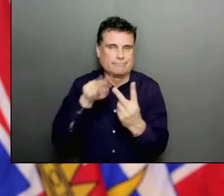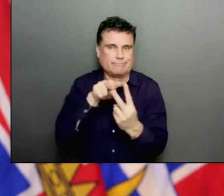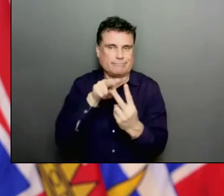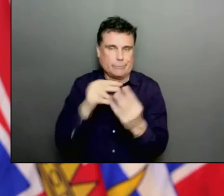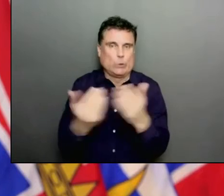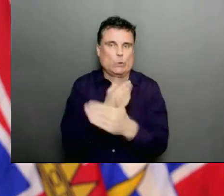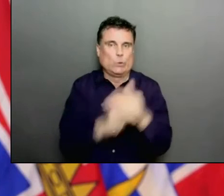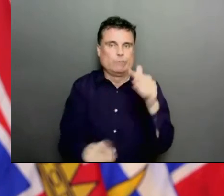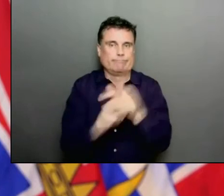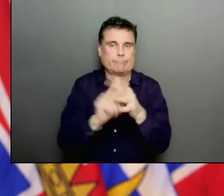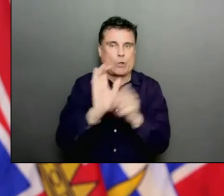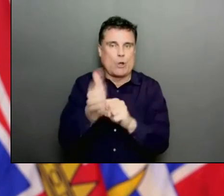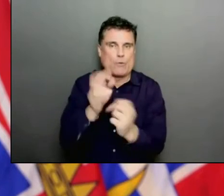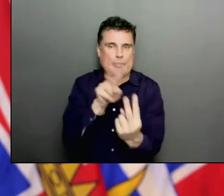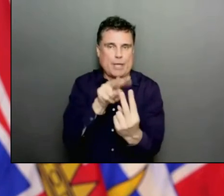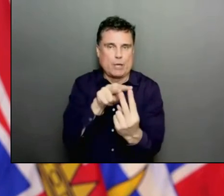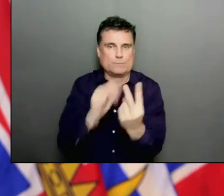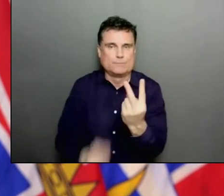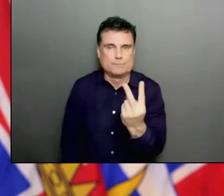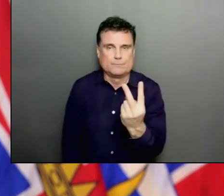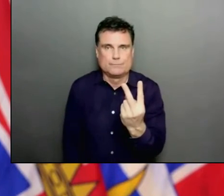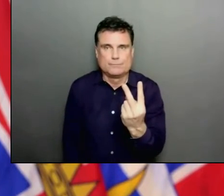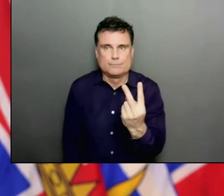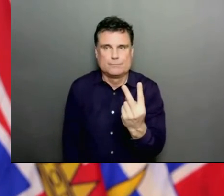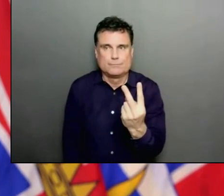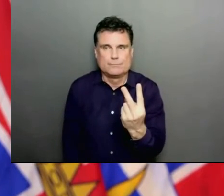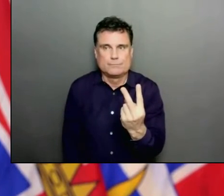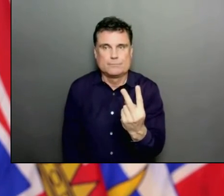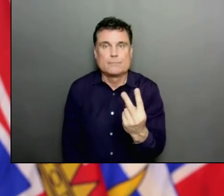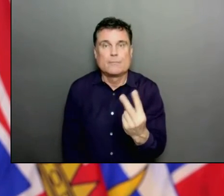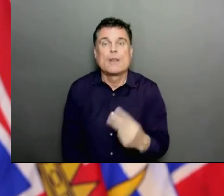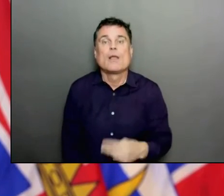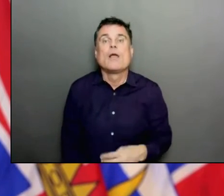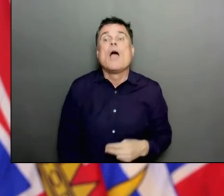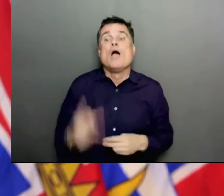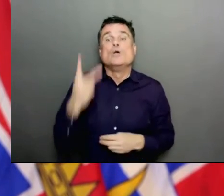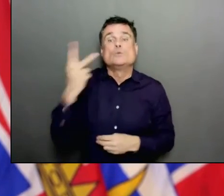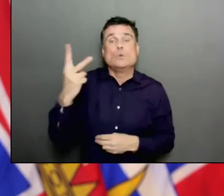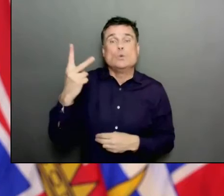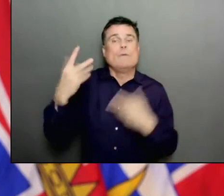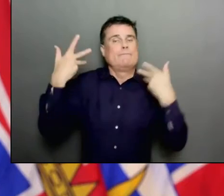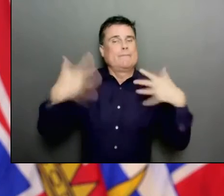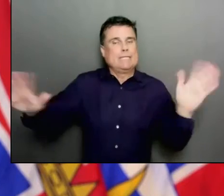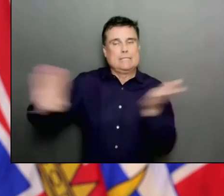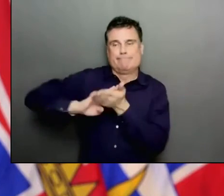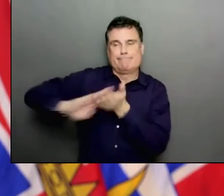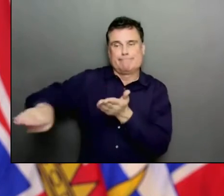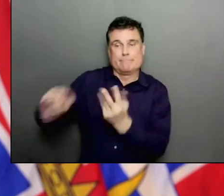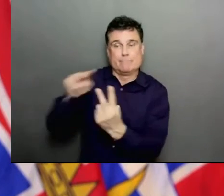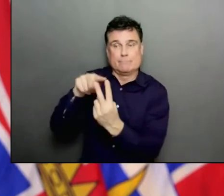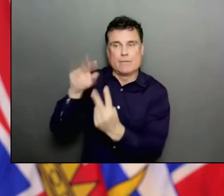and we want to do everything we can to make sure that never happens again. As well as the villa